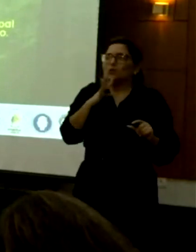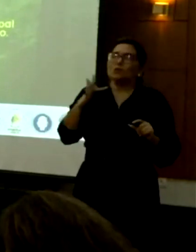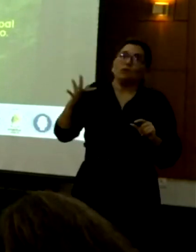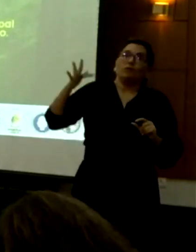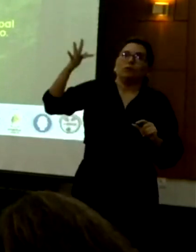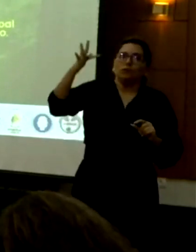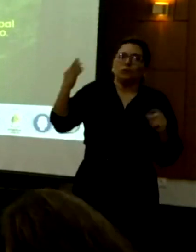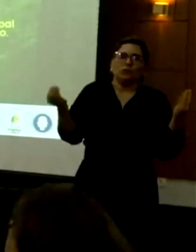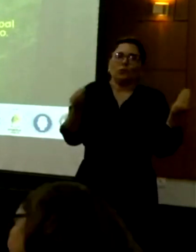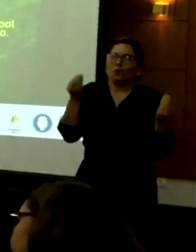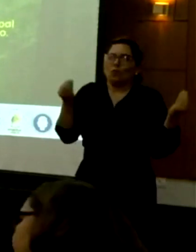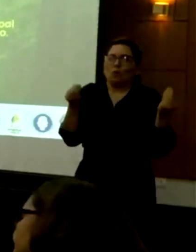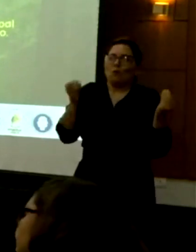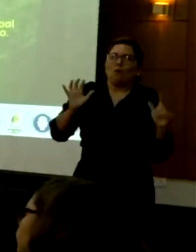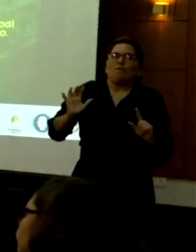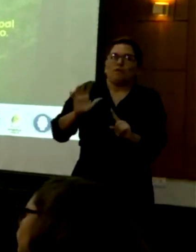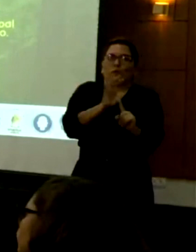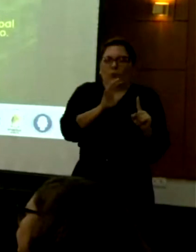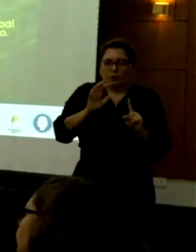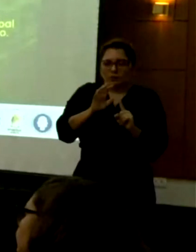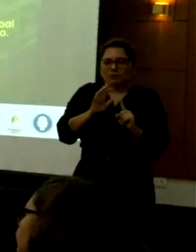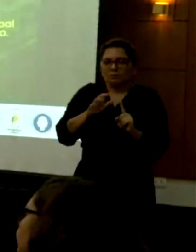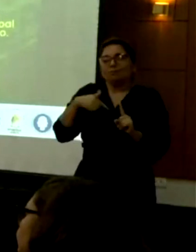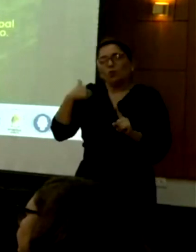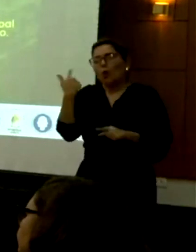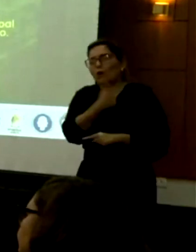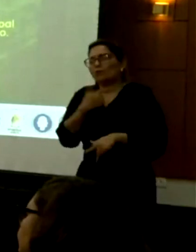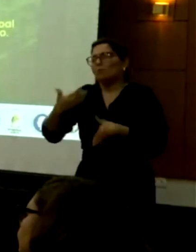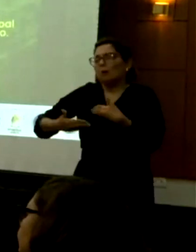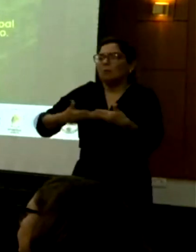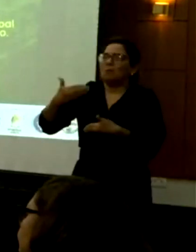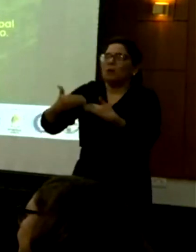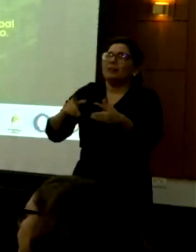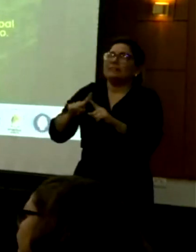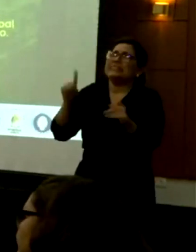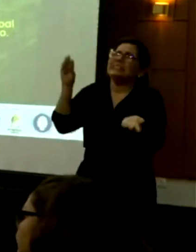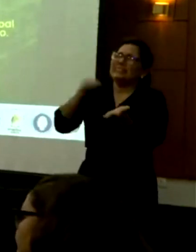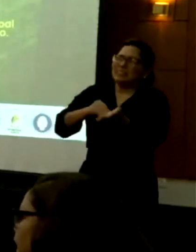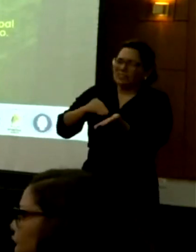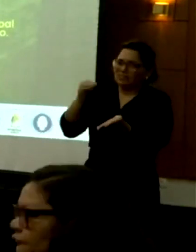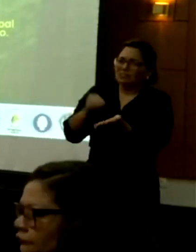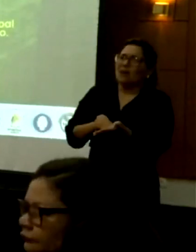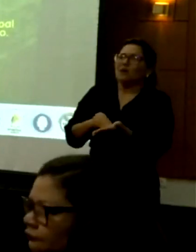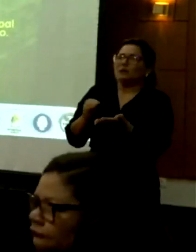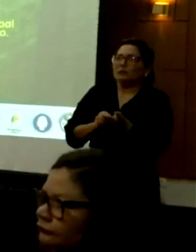I think we're moving forward , but there's still a long way to go, one more question here,